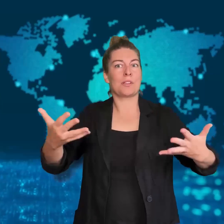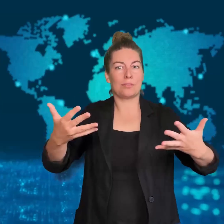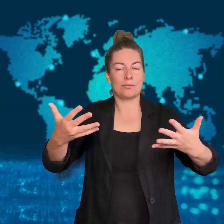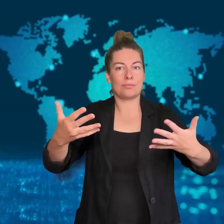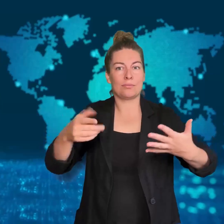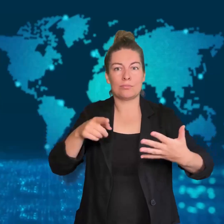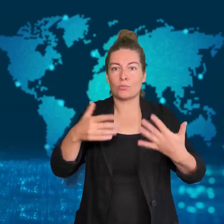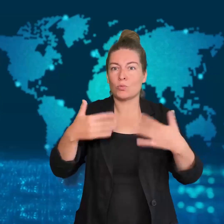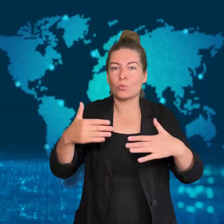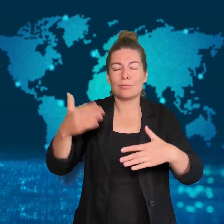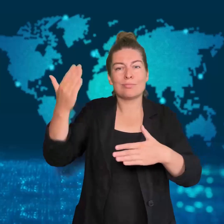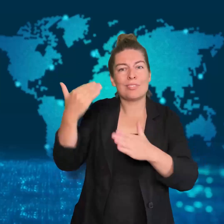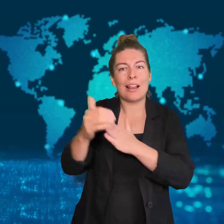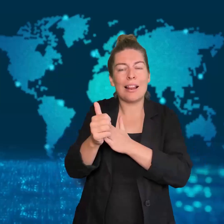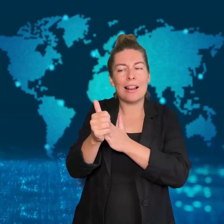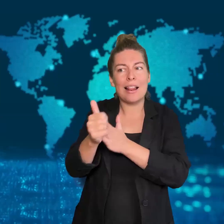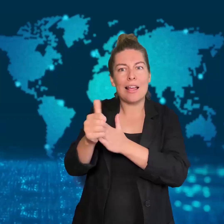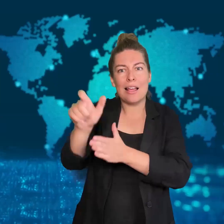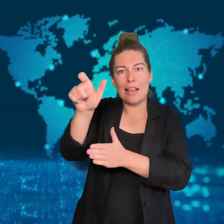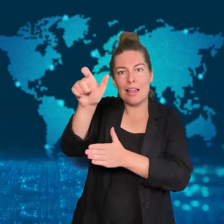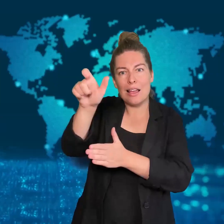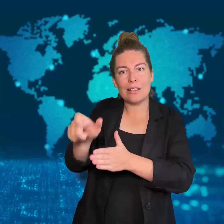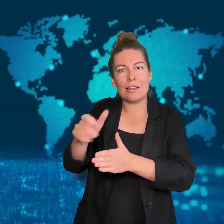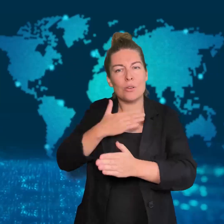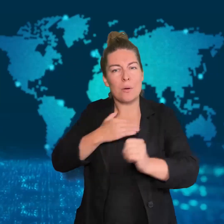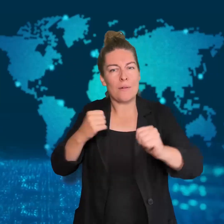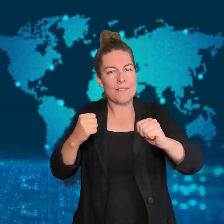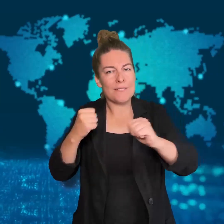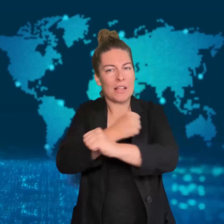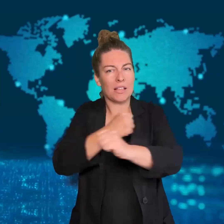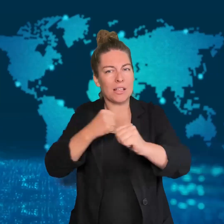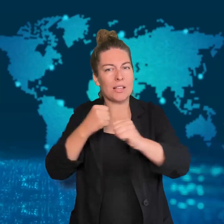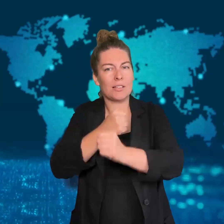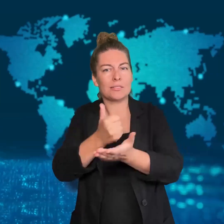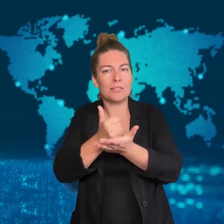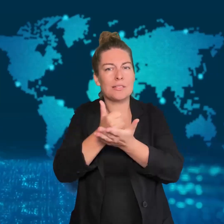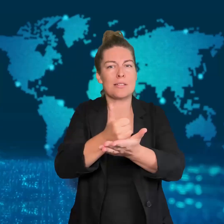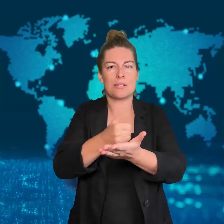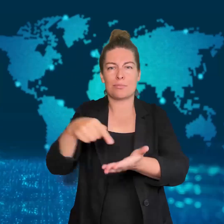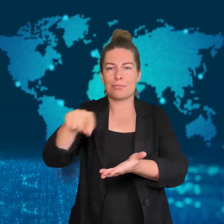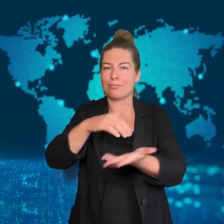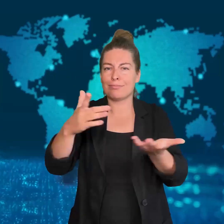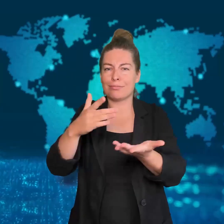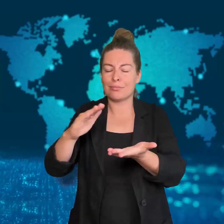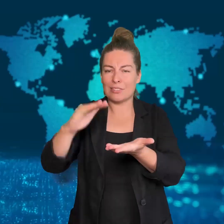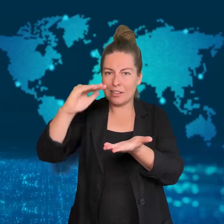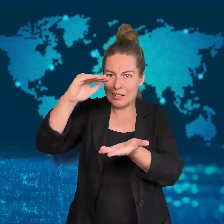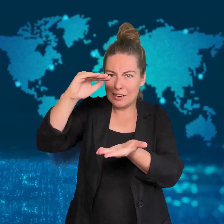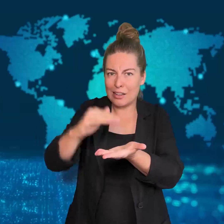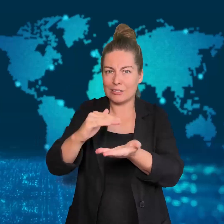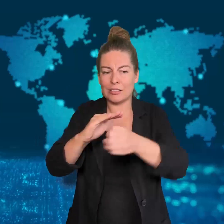One leader in the fight against antisemitism in France is a man